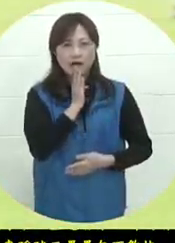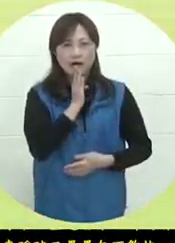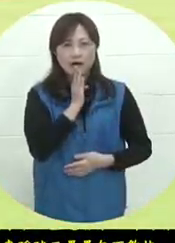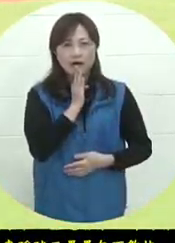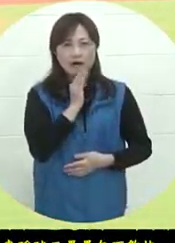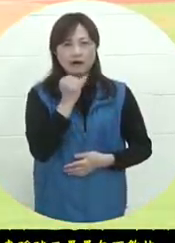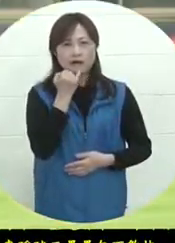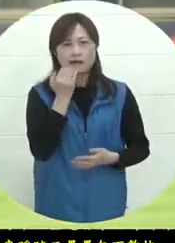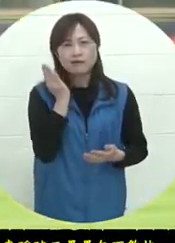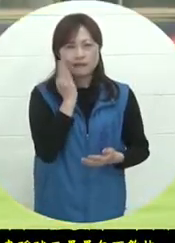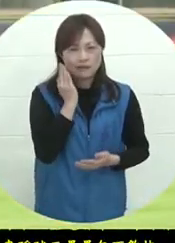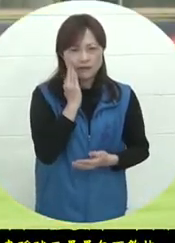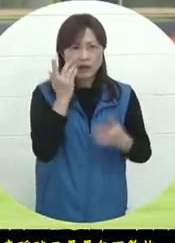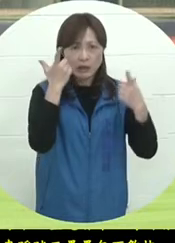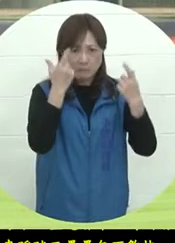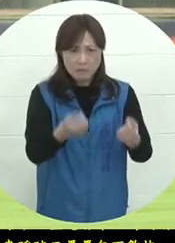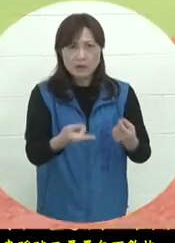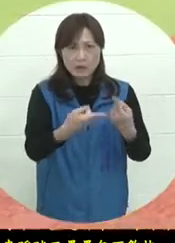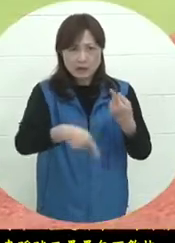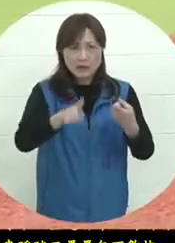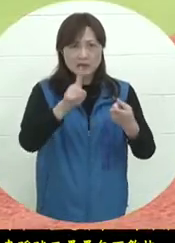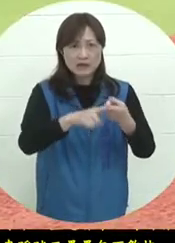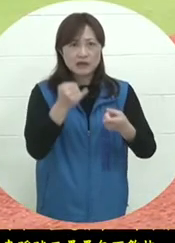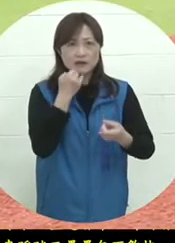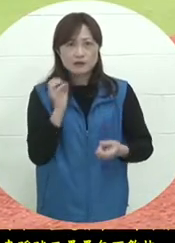there should be a chance to form a high-flying sacrifice hit.